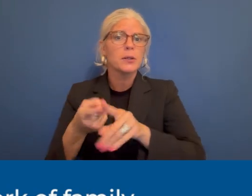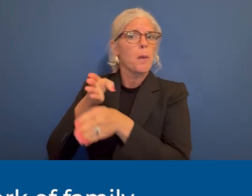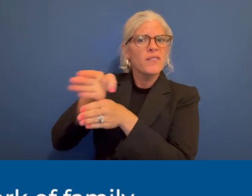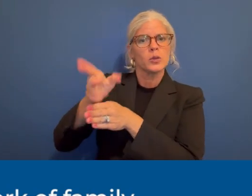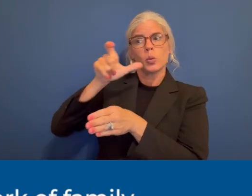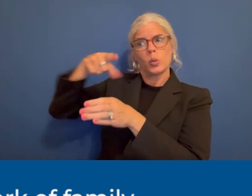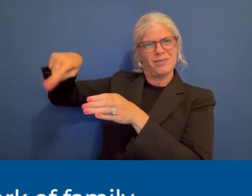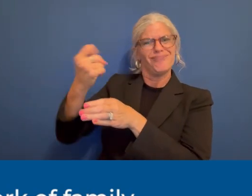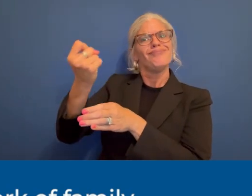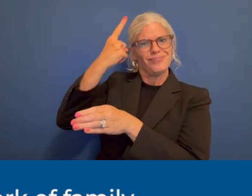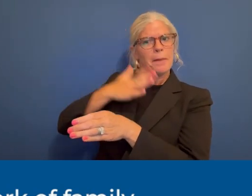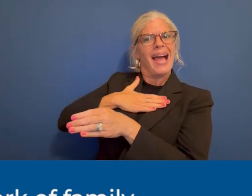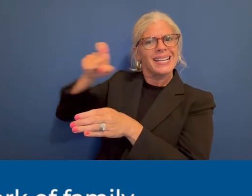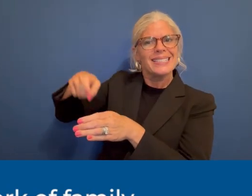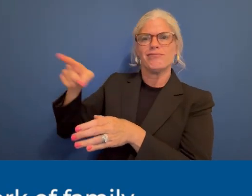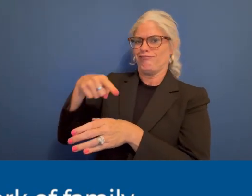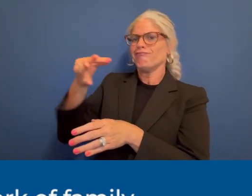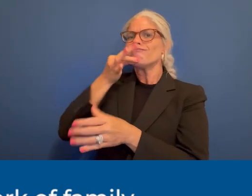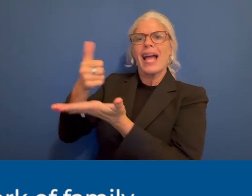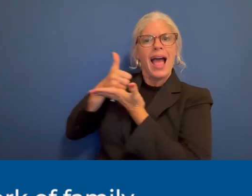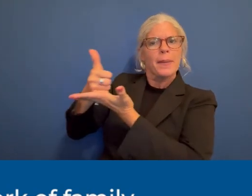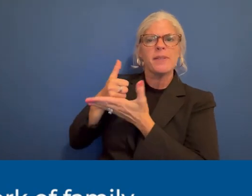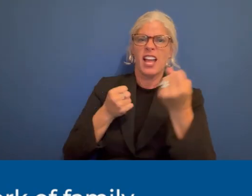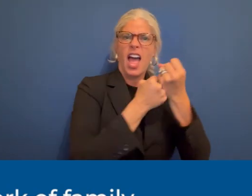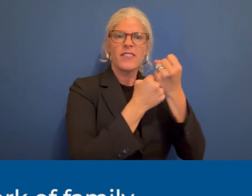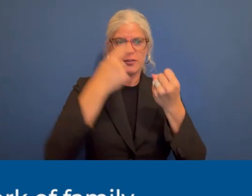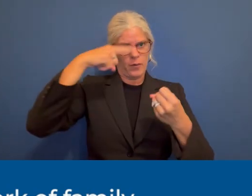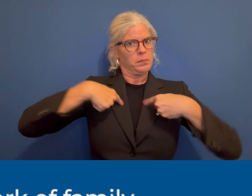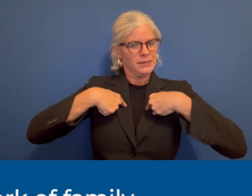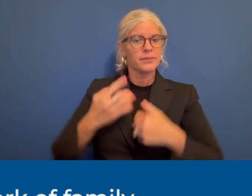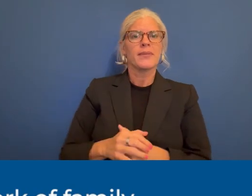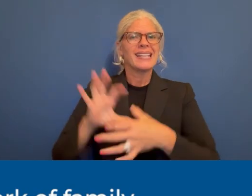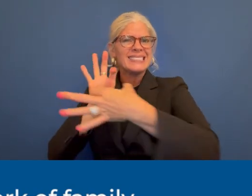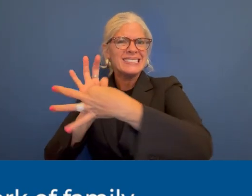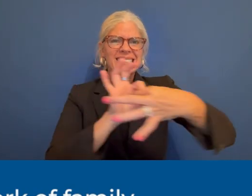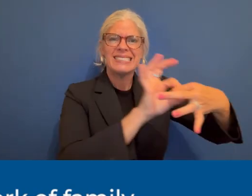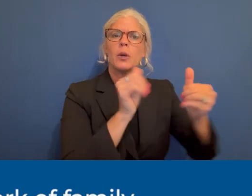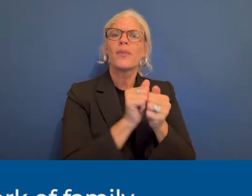and can assist you in advocating for yourself. Connect with disability organizations, support groups,